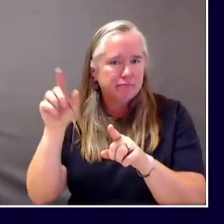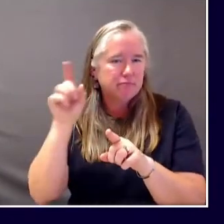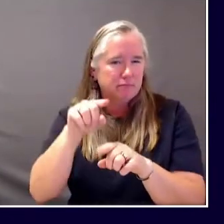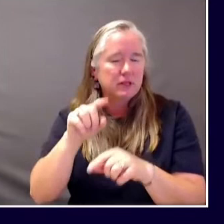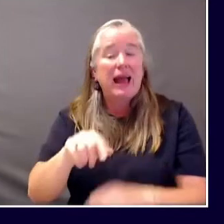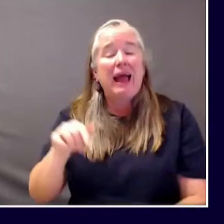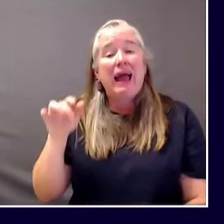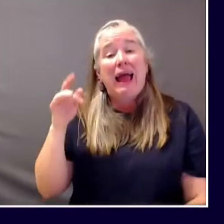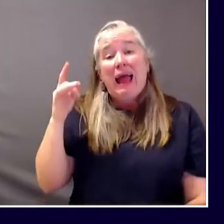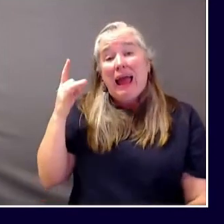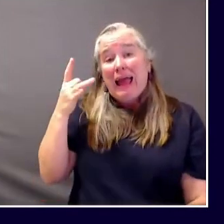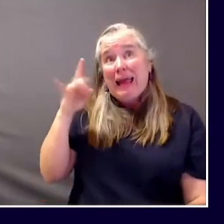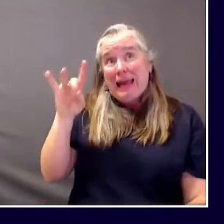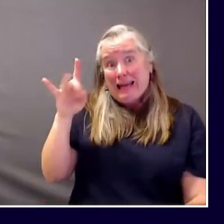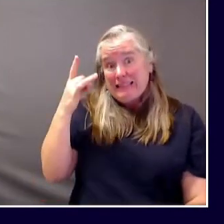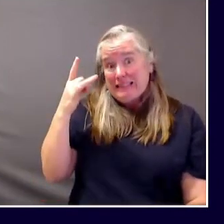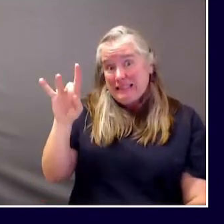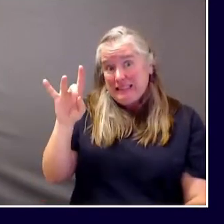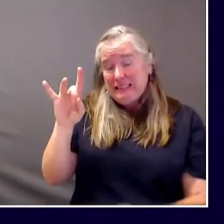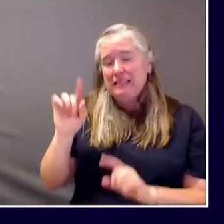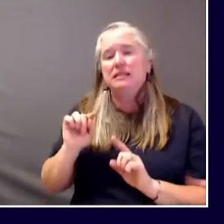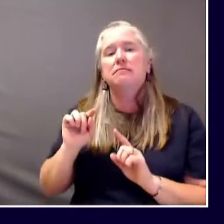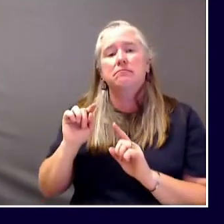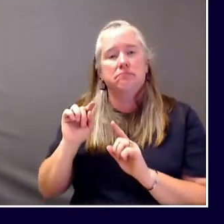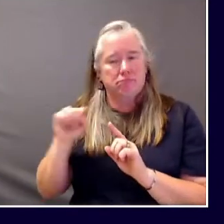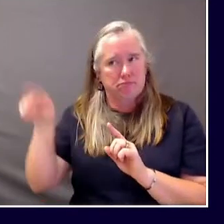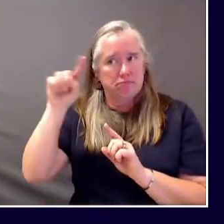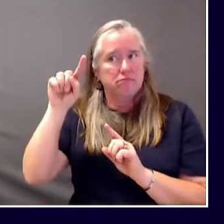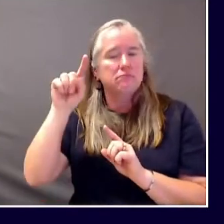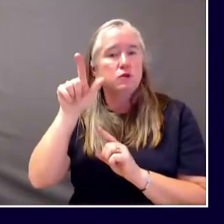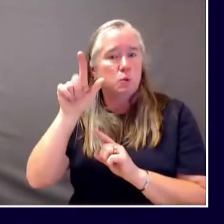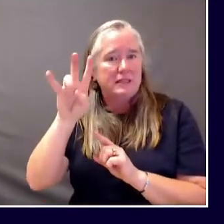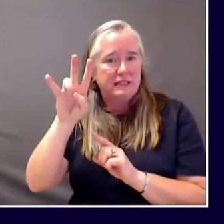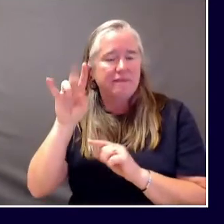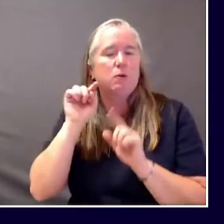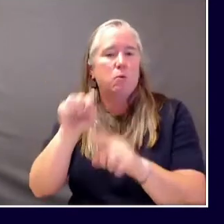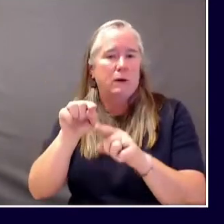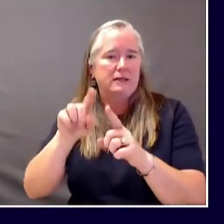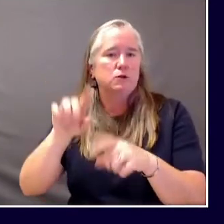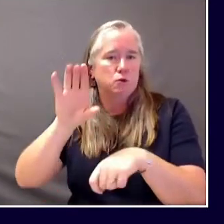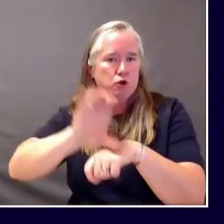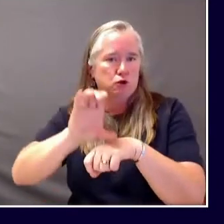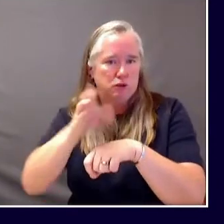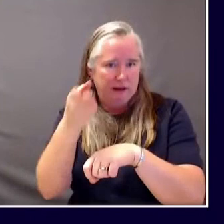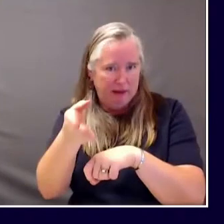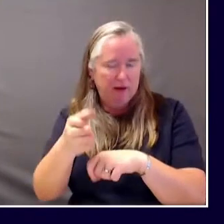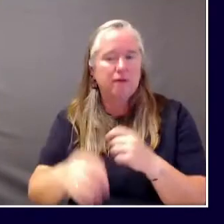least one service at the second